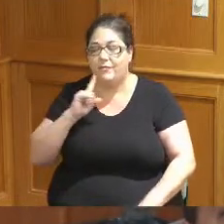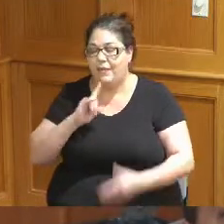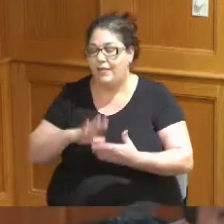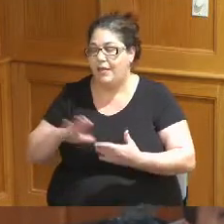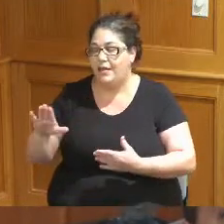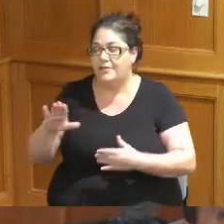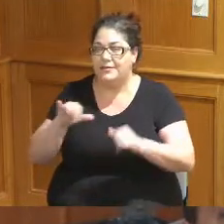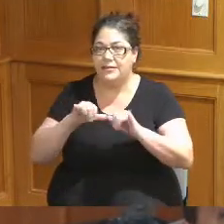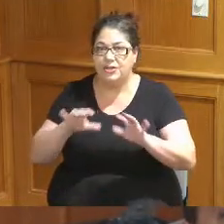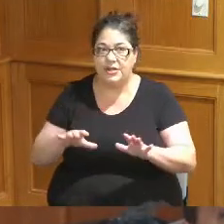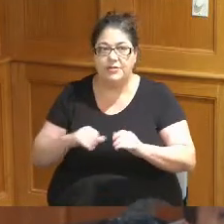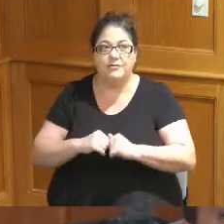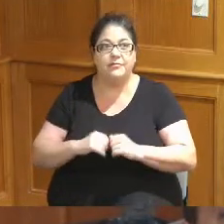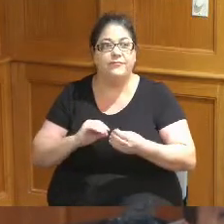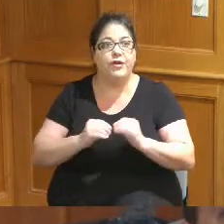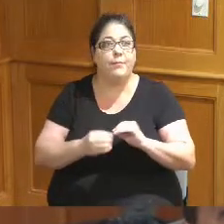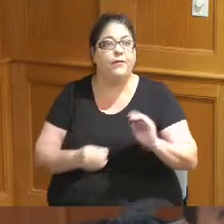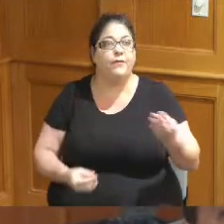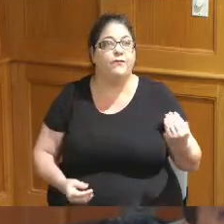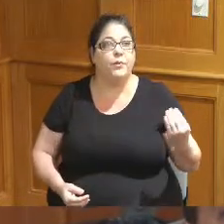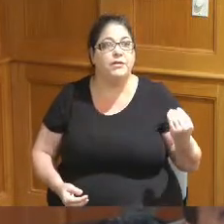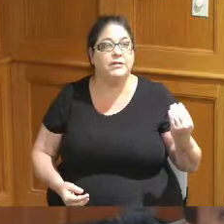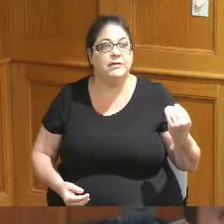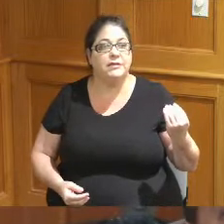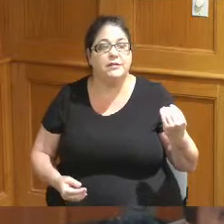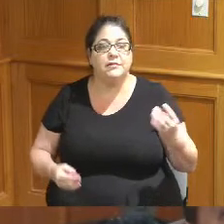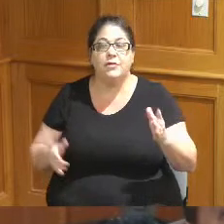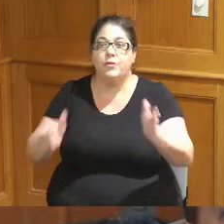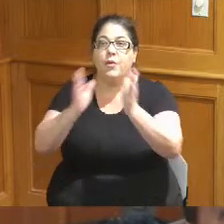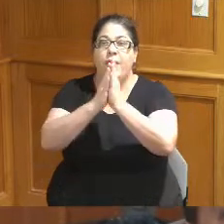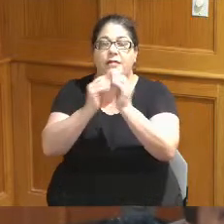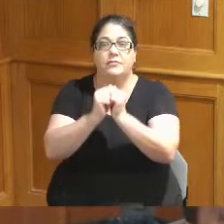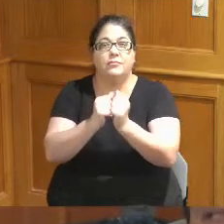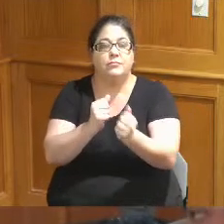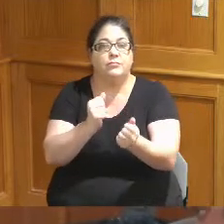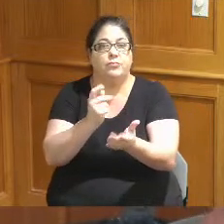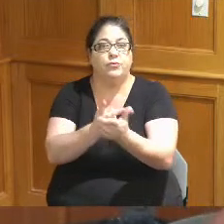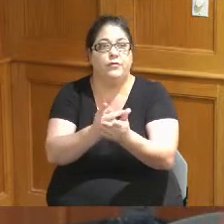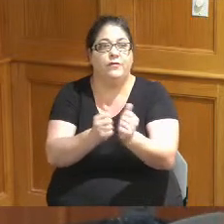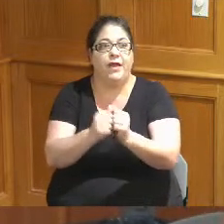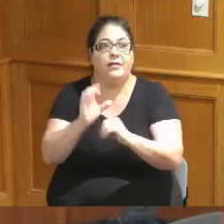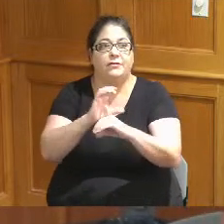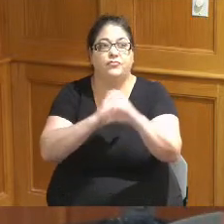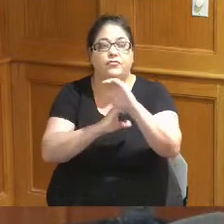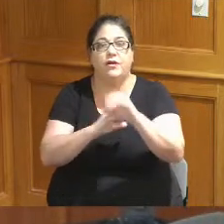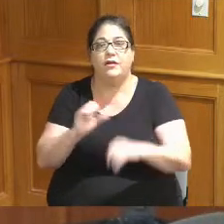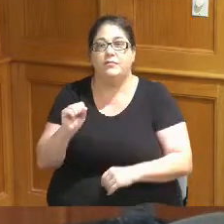with 14. this is a request to approve and fund construction of the stone bridge relief